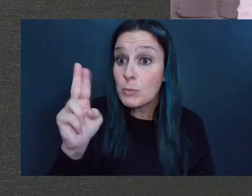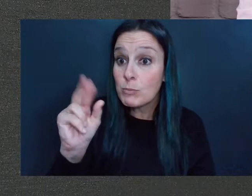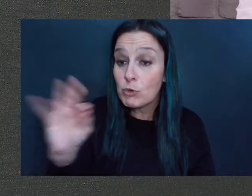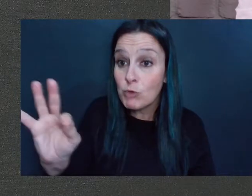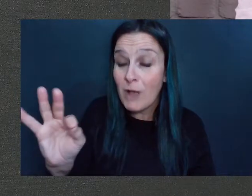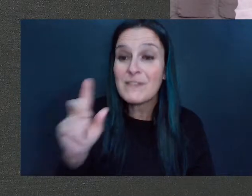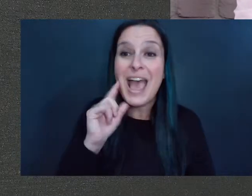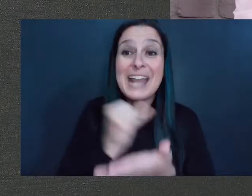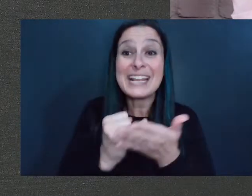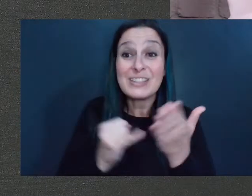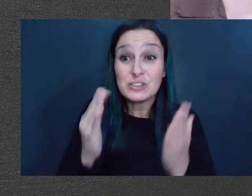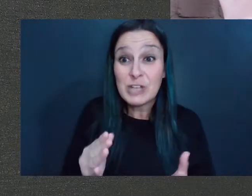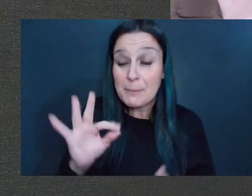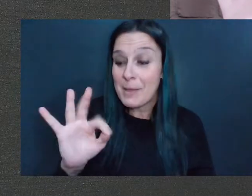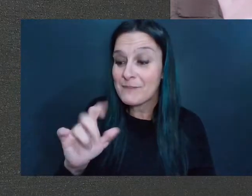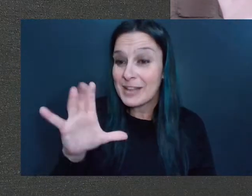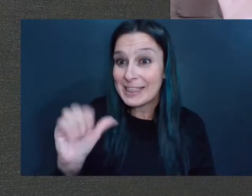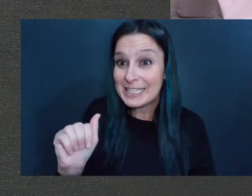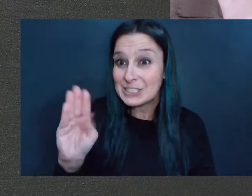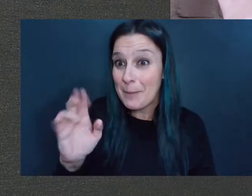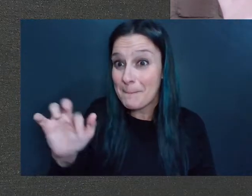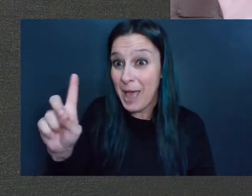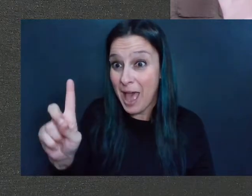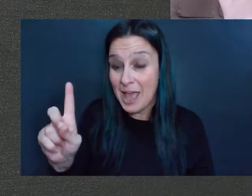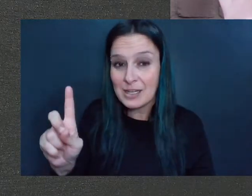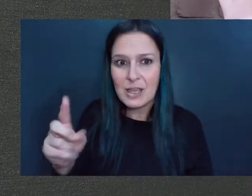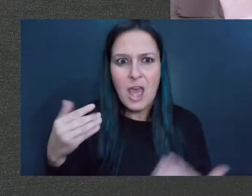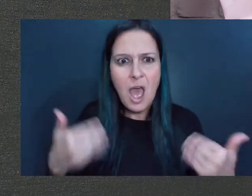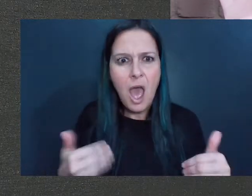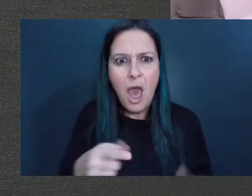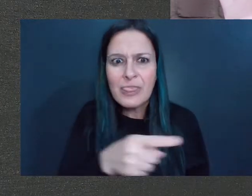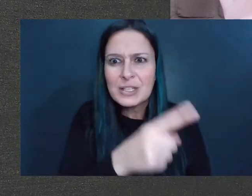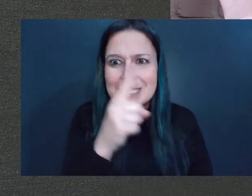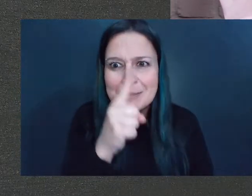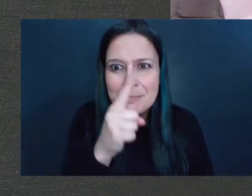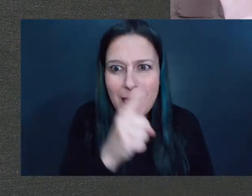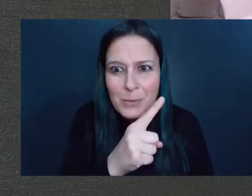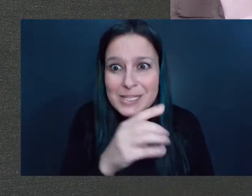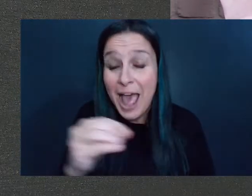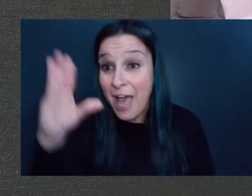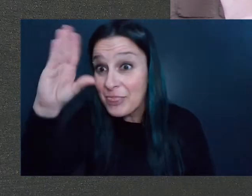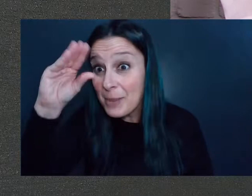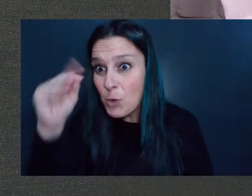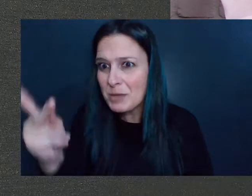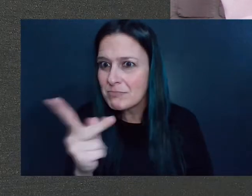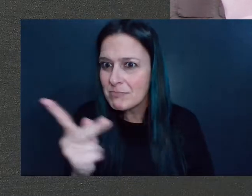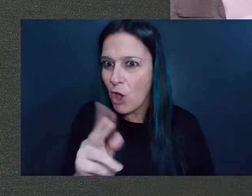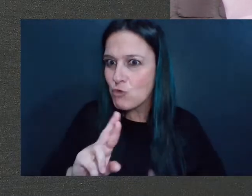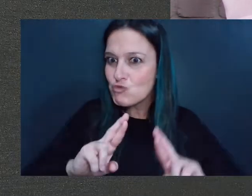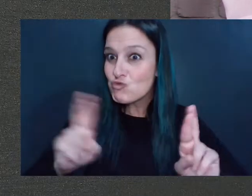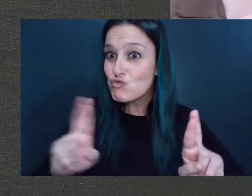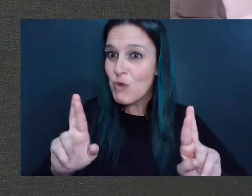Oh, there's mouse and the boy and they are getting ready for school.